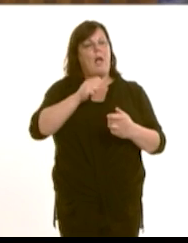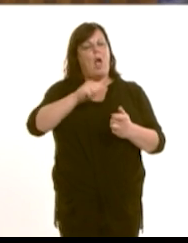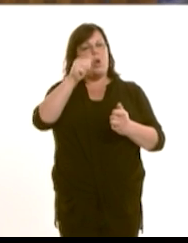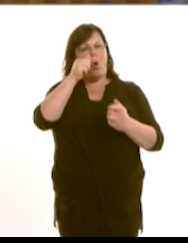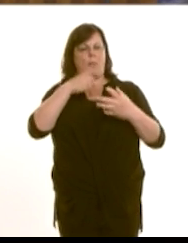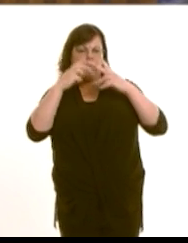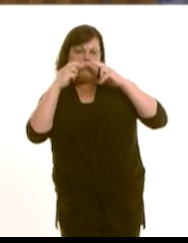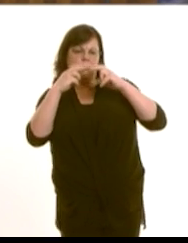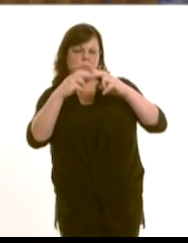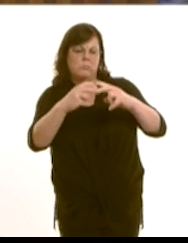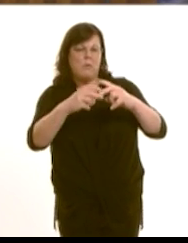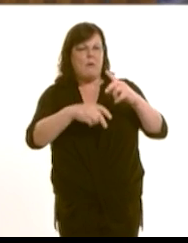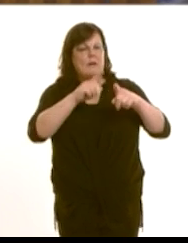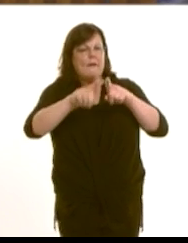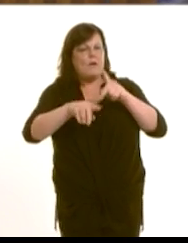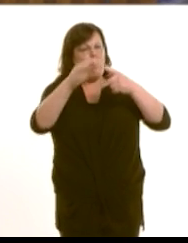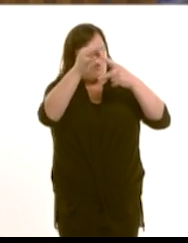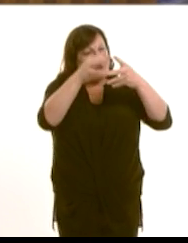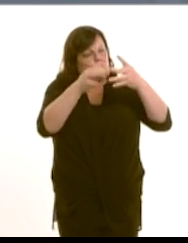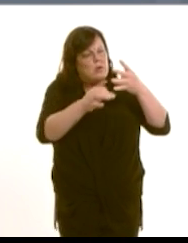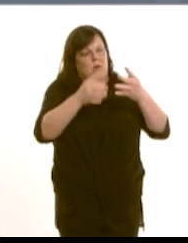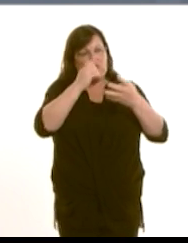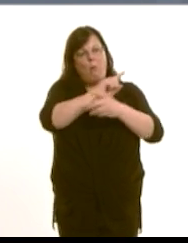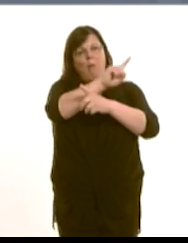to be subject to formal consultation later this year.